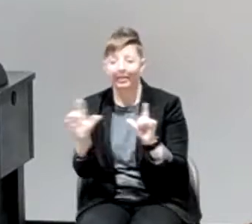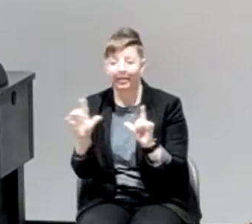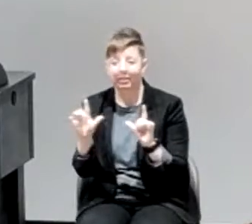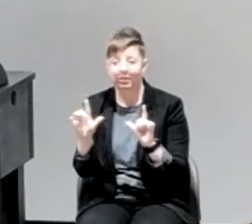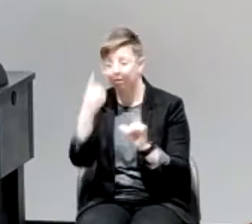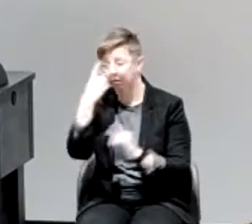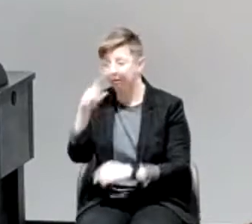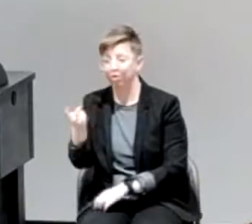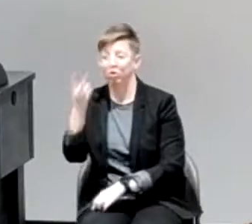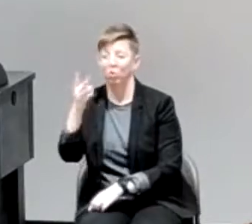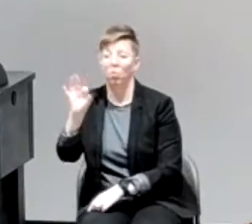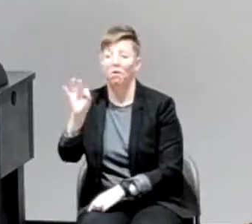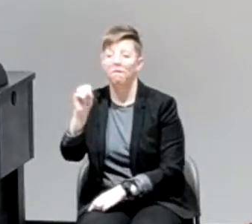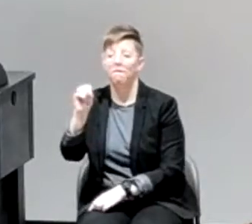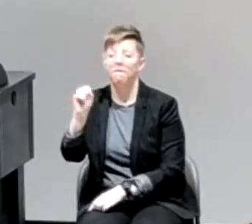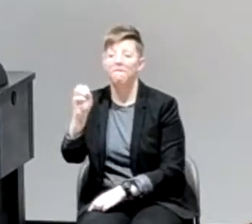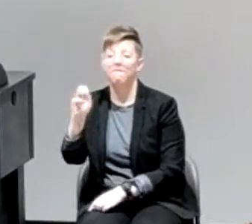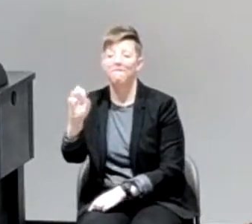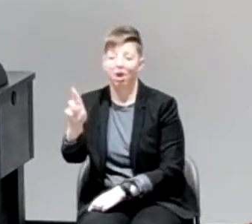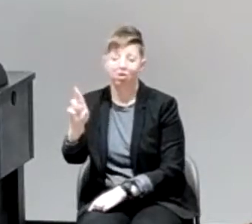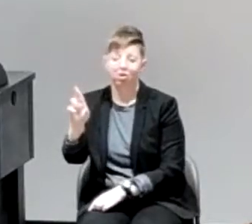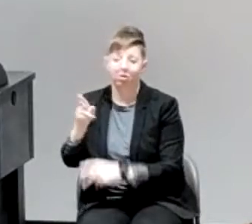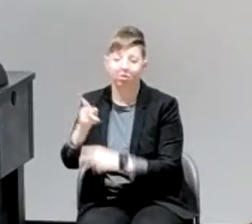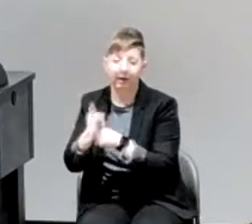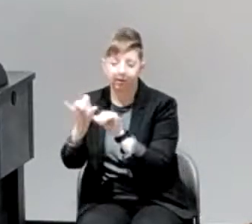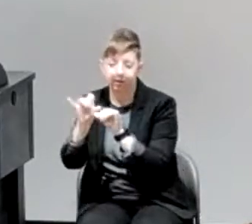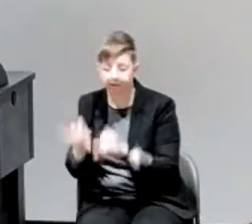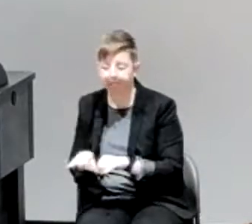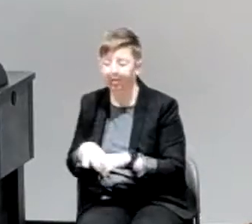destiny introduced us through the state of Nevada foster system and we don't match.